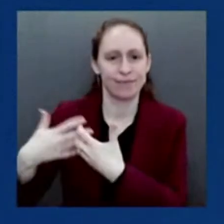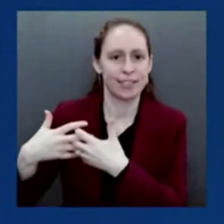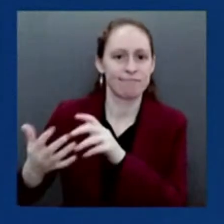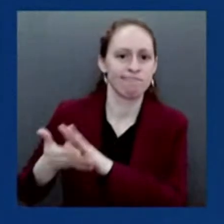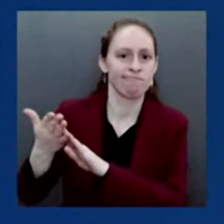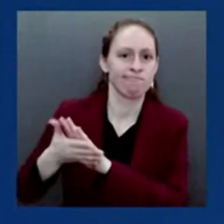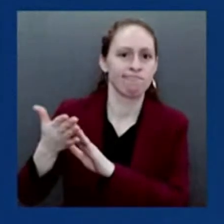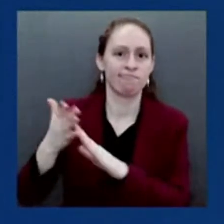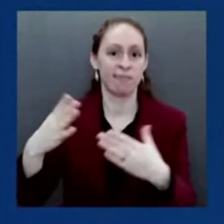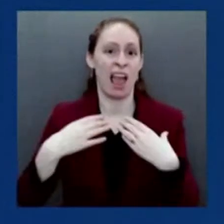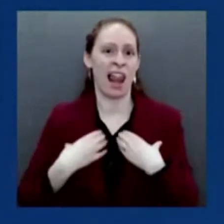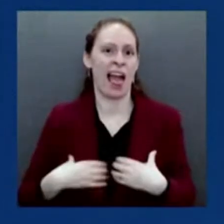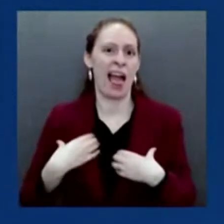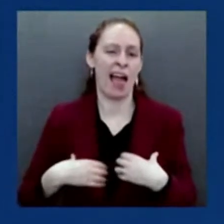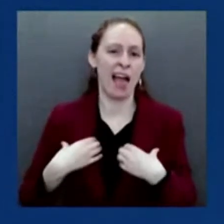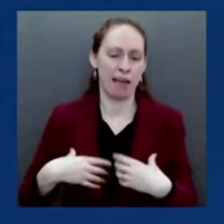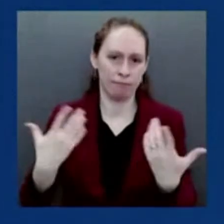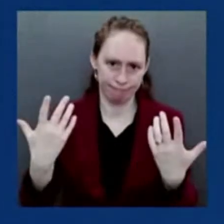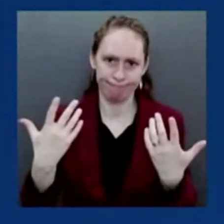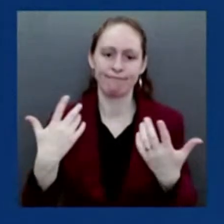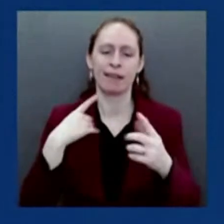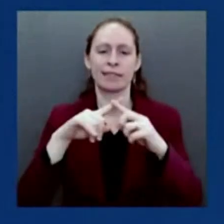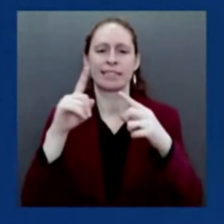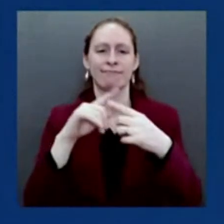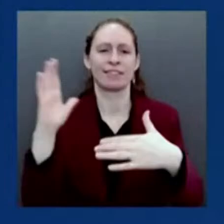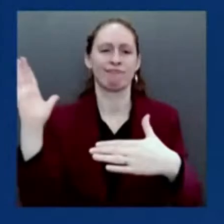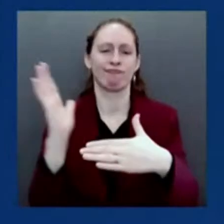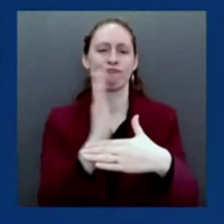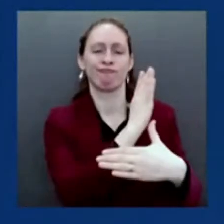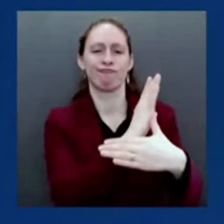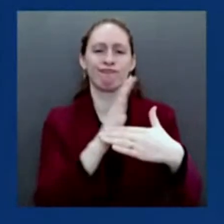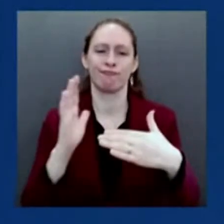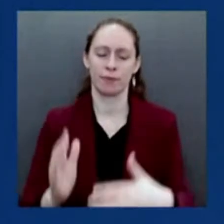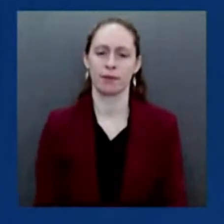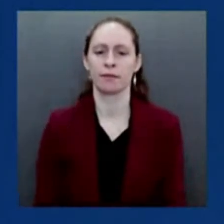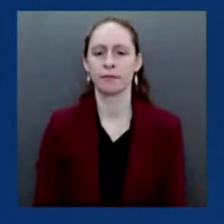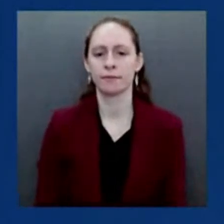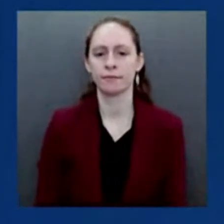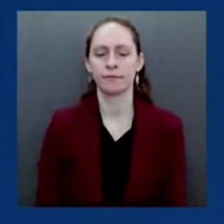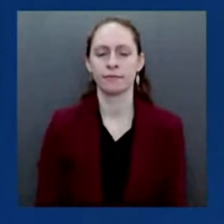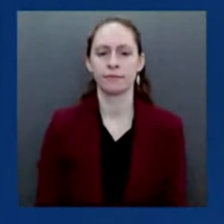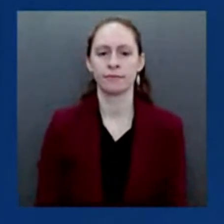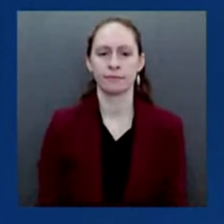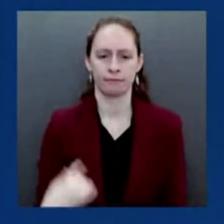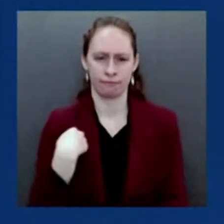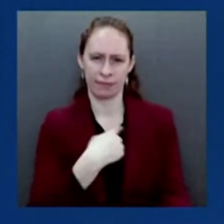VENTILATION. ONE TARGETS THE VIRUS EARLY ON WITH OVERLAP WITHIN THE LATER